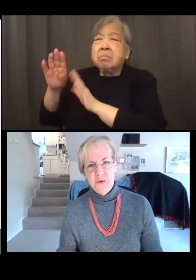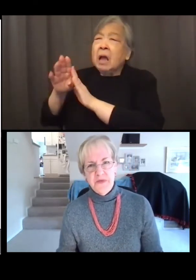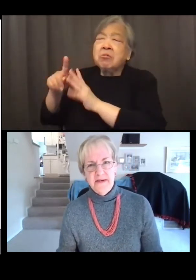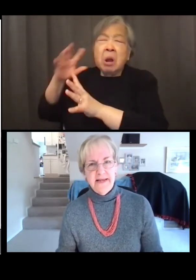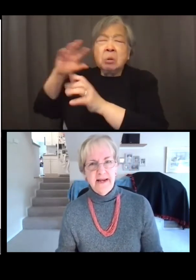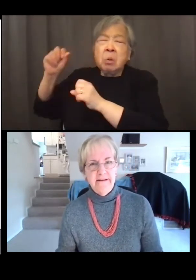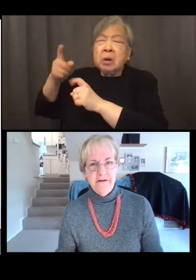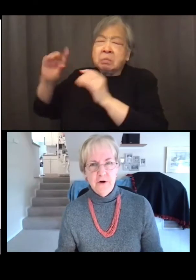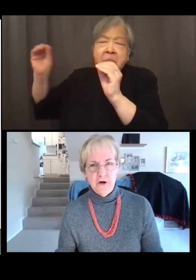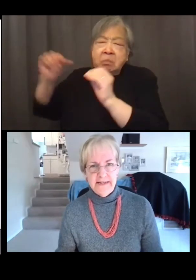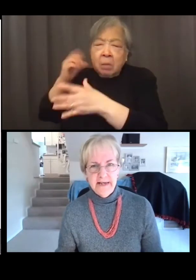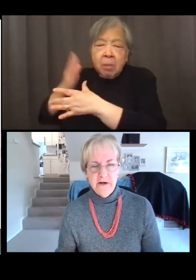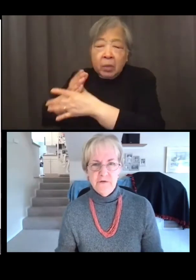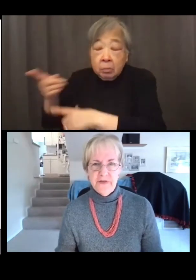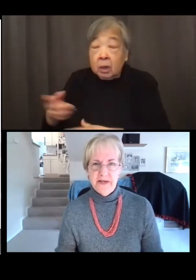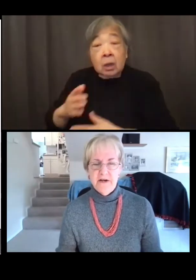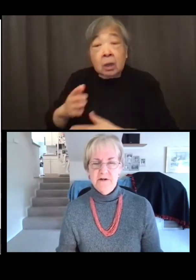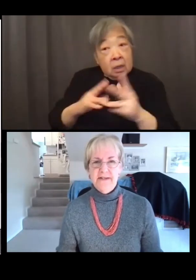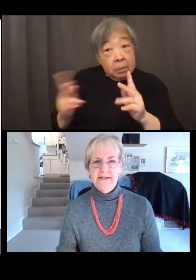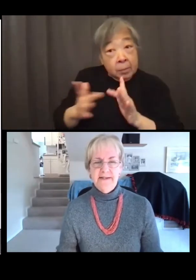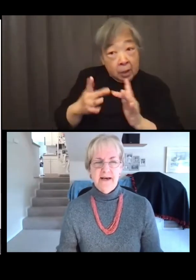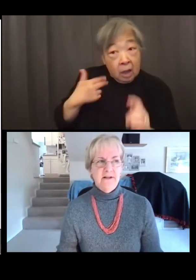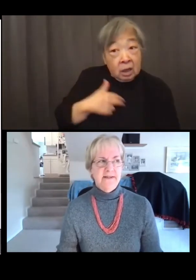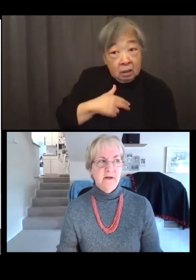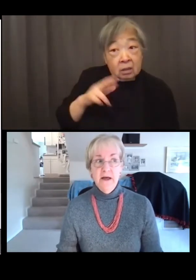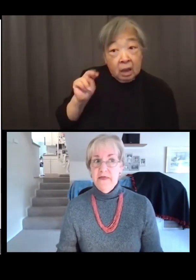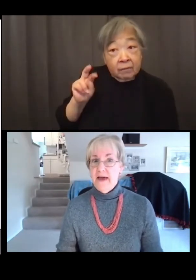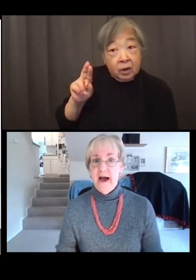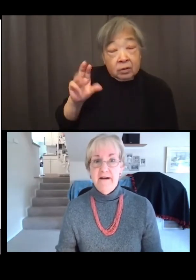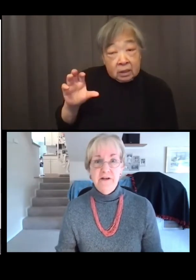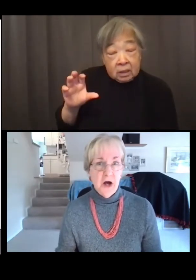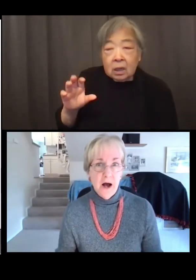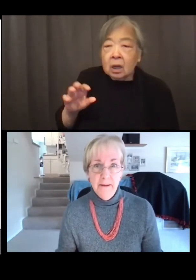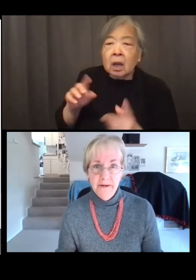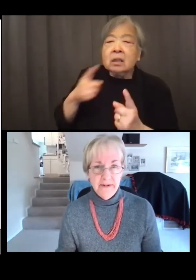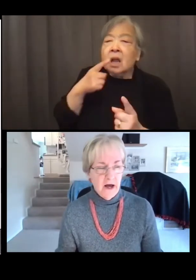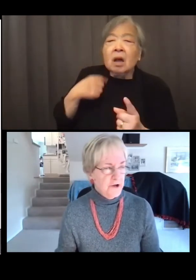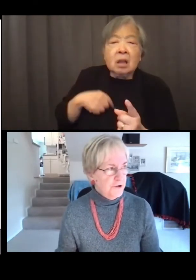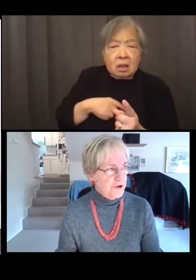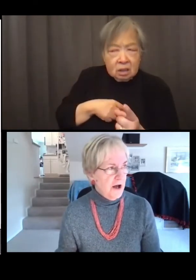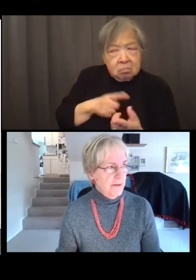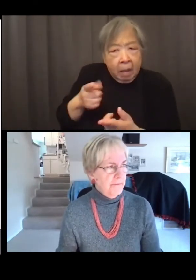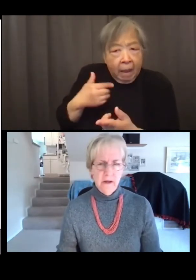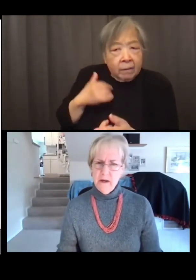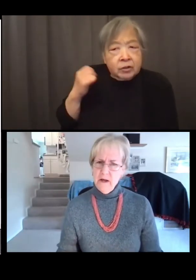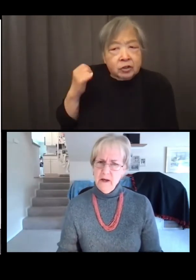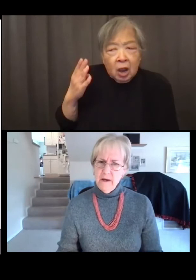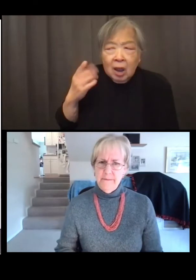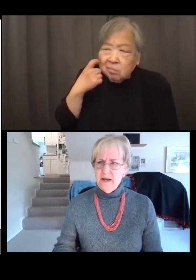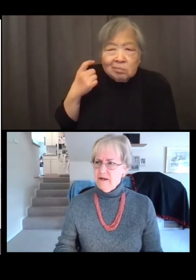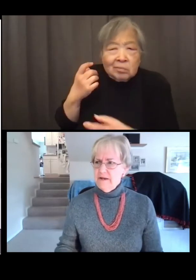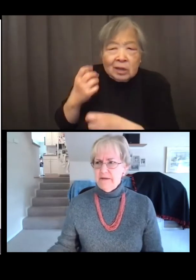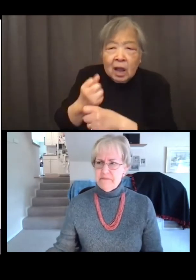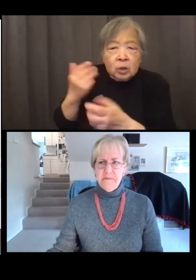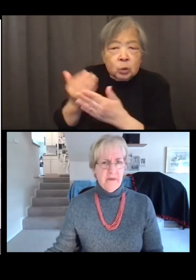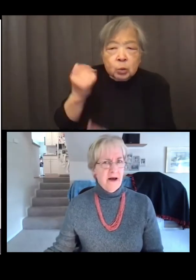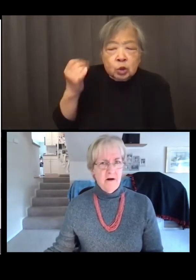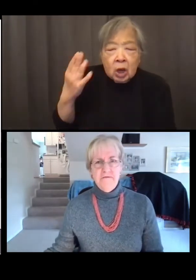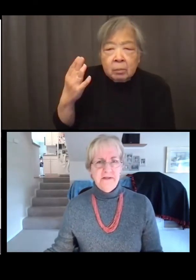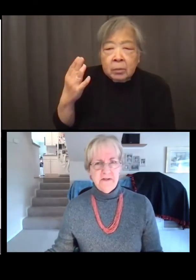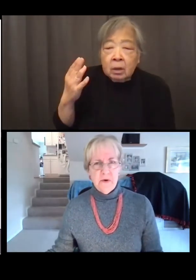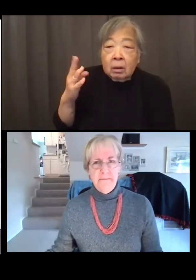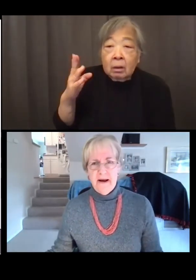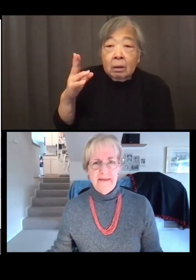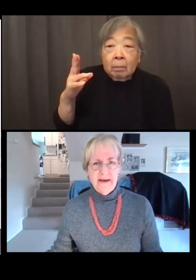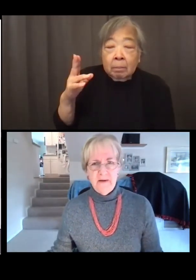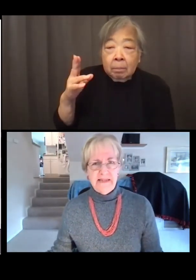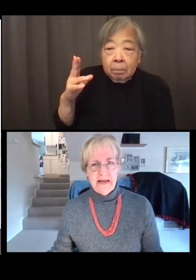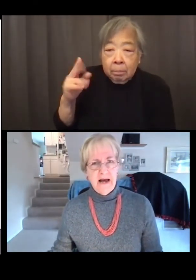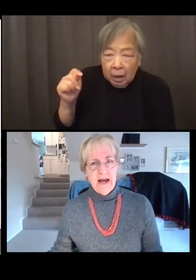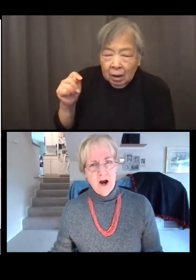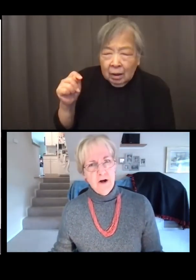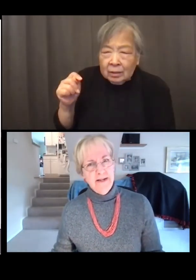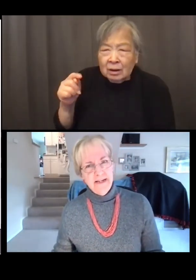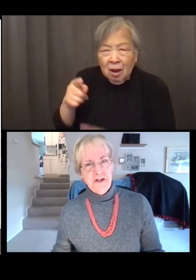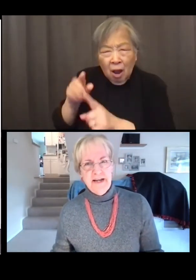with NVRC they got a new job, but they put my office right by the outside air conditioning